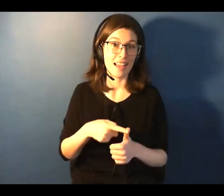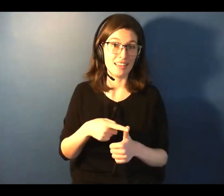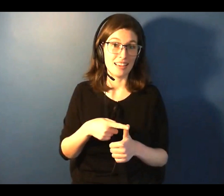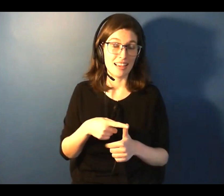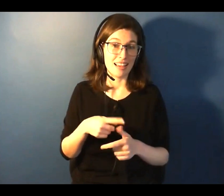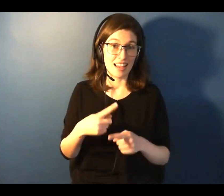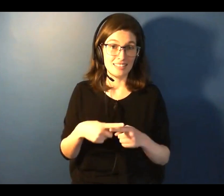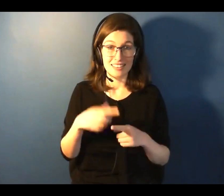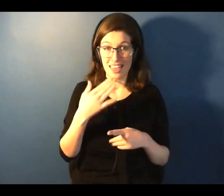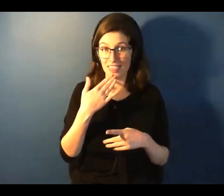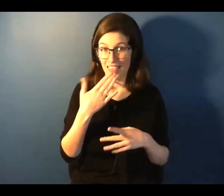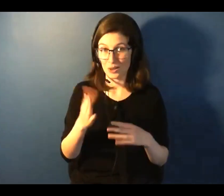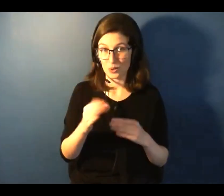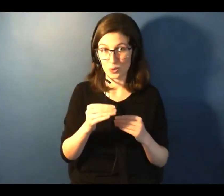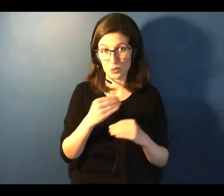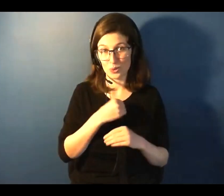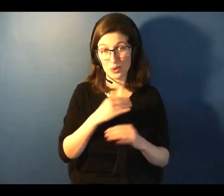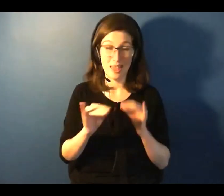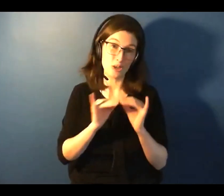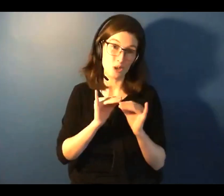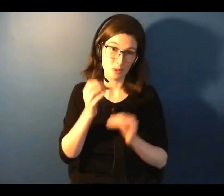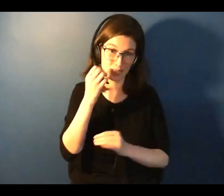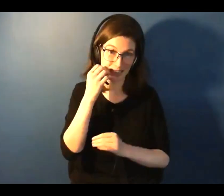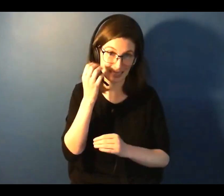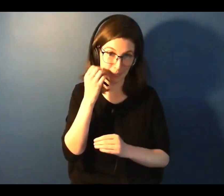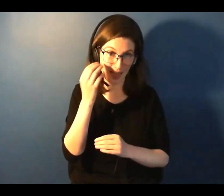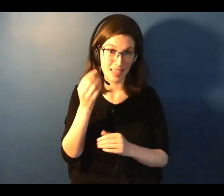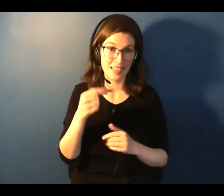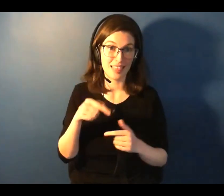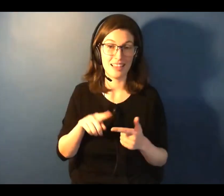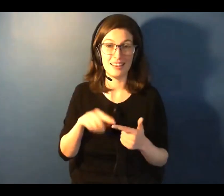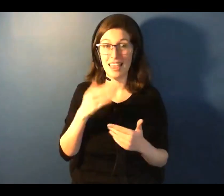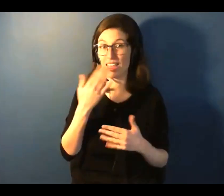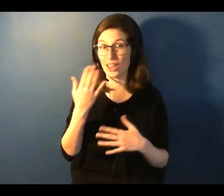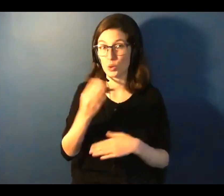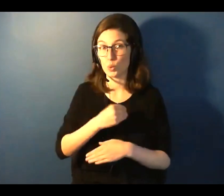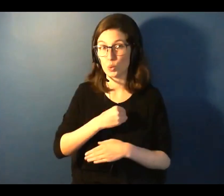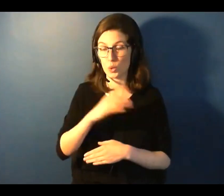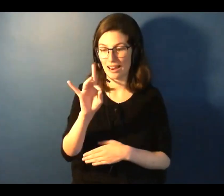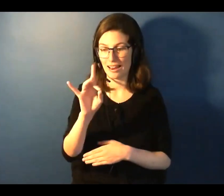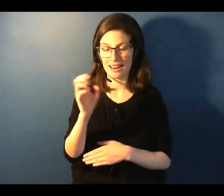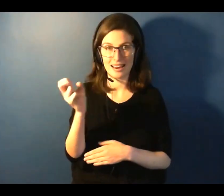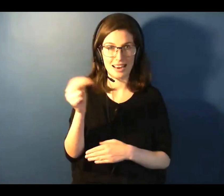joining us as well, and to Ken McCarthy in the Centre for Technology-Enhanced Learning